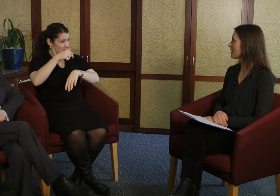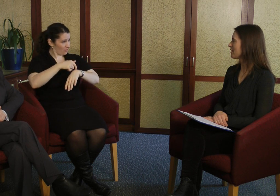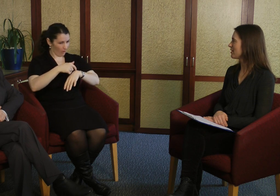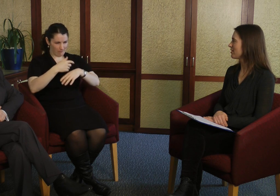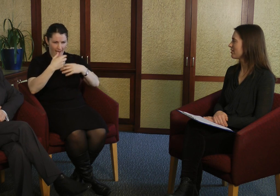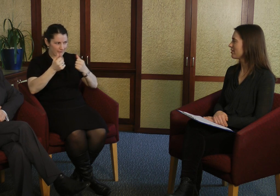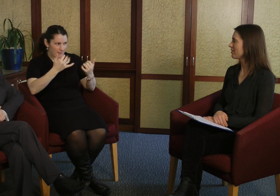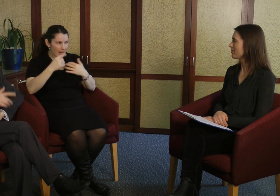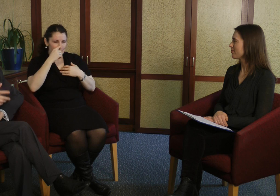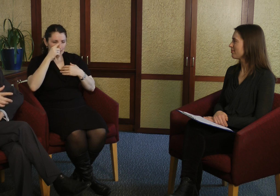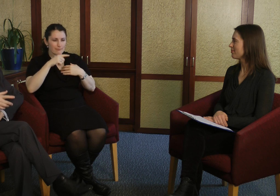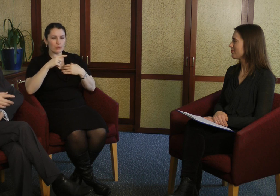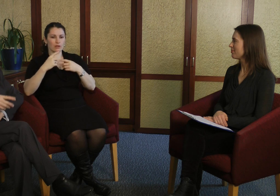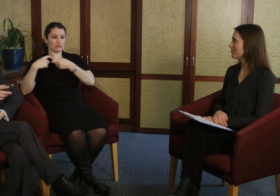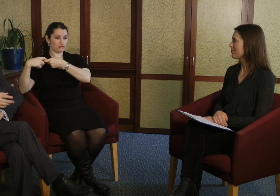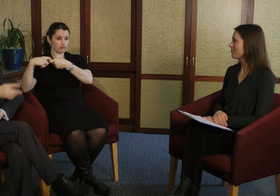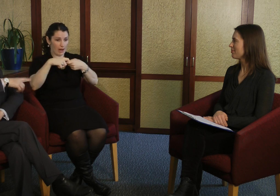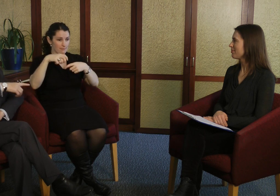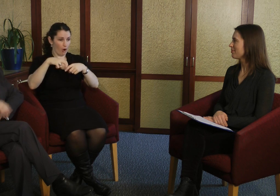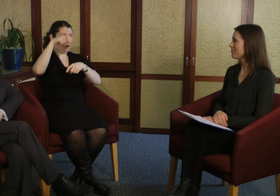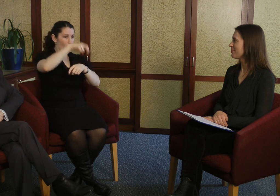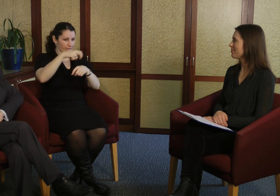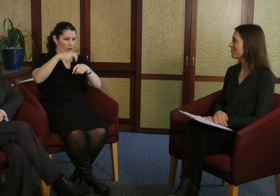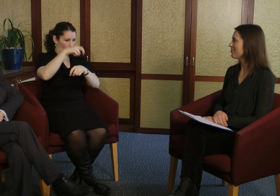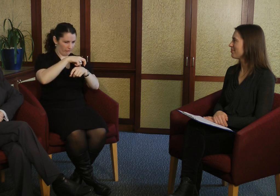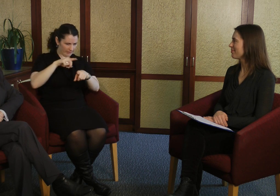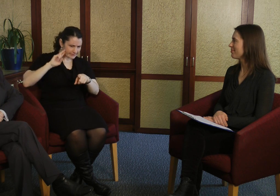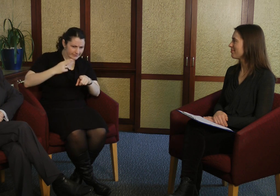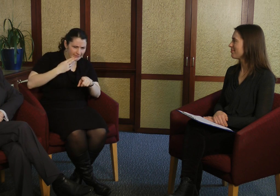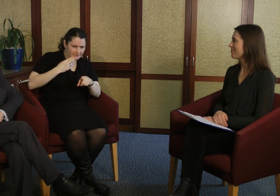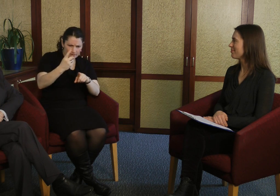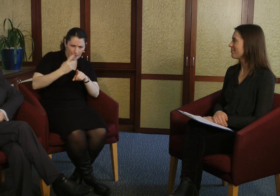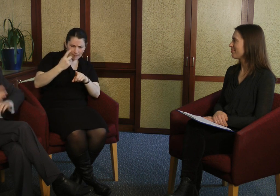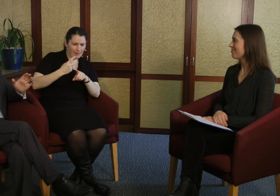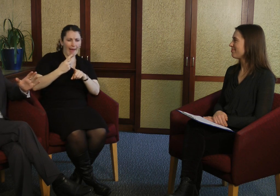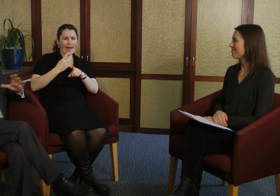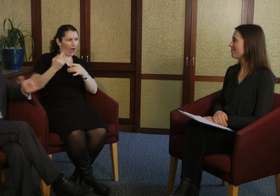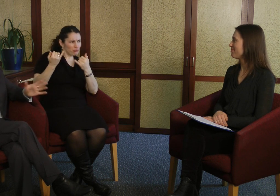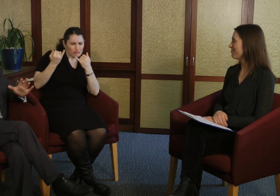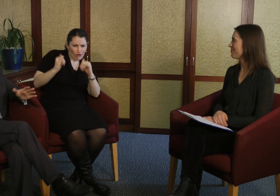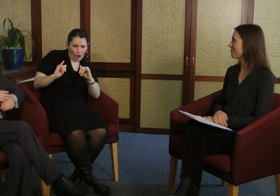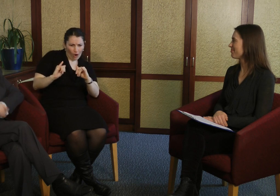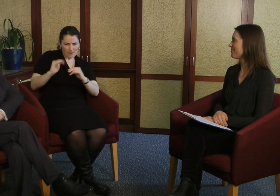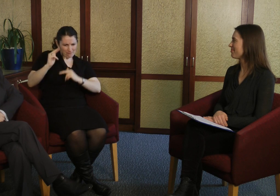off the tram by mistake, who were Deaf, because the two buildings looked very similar. Very